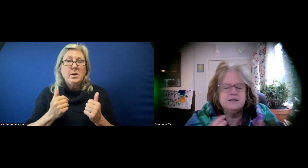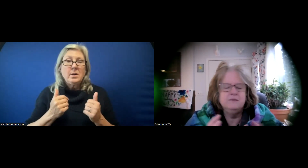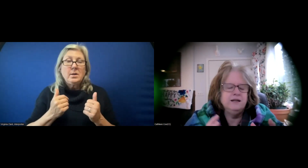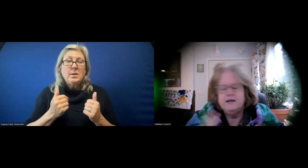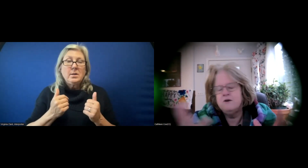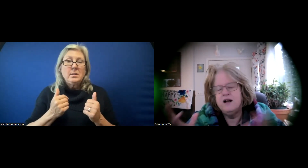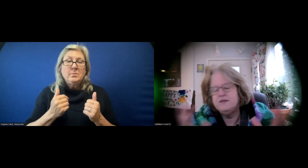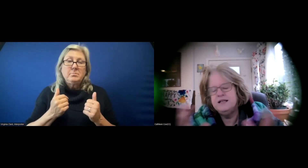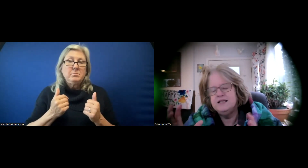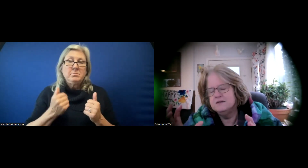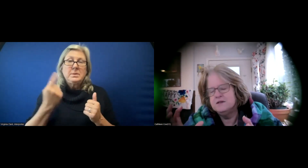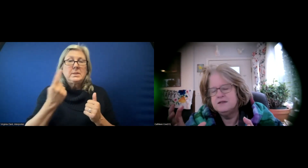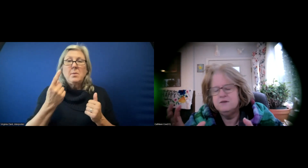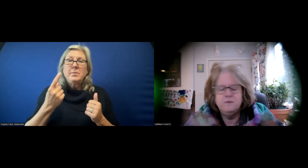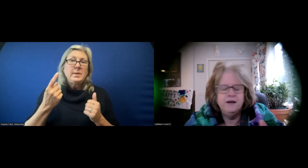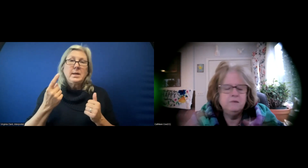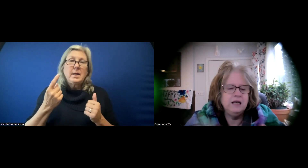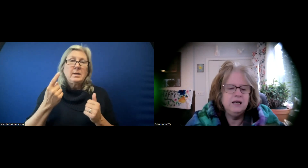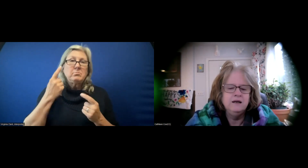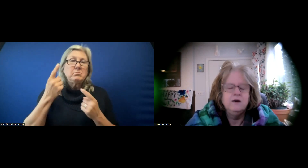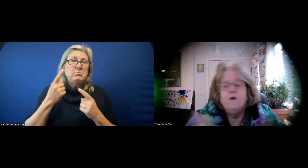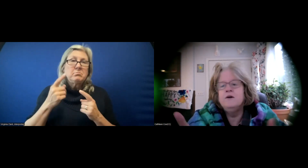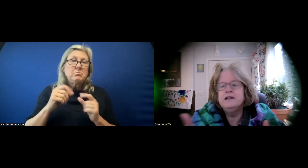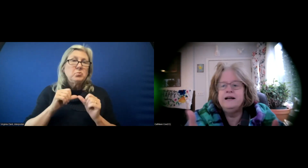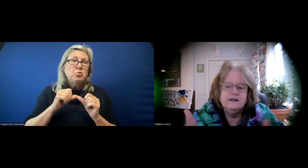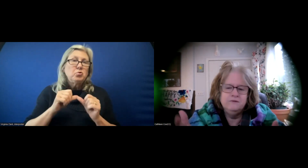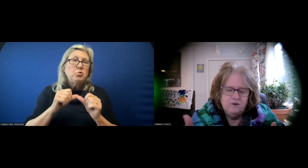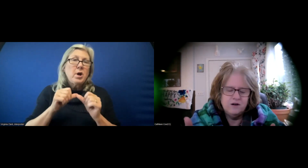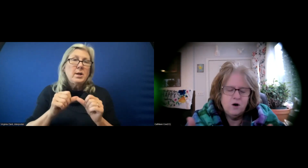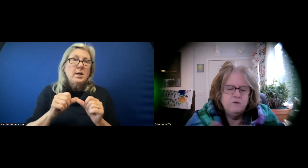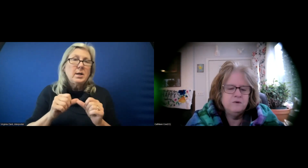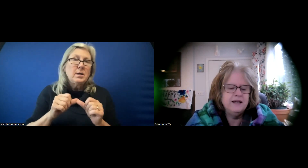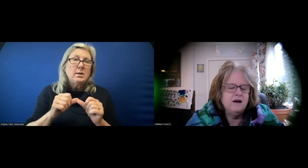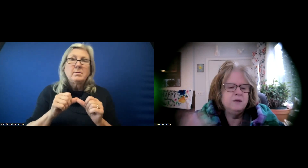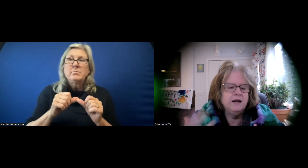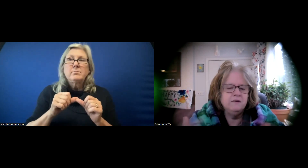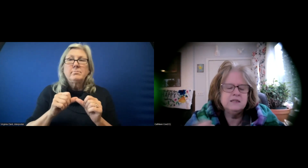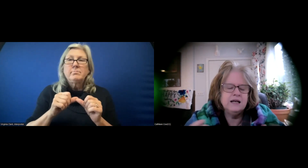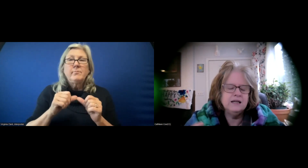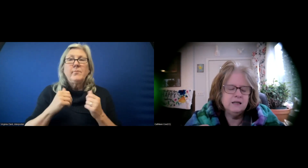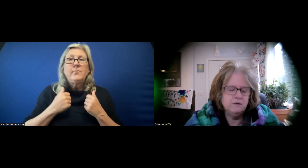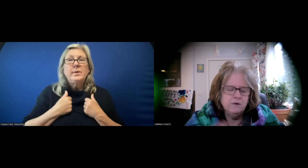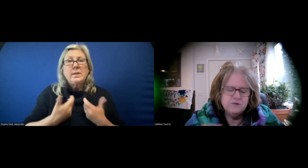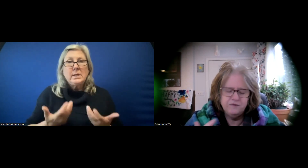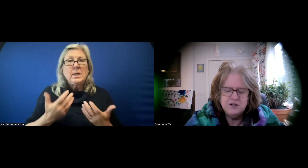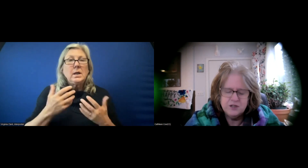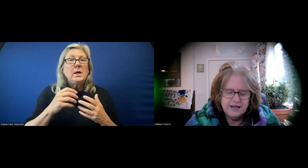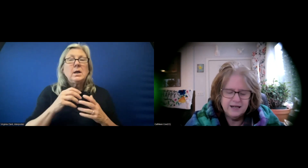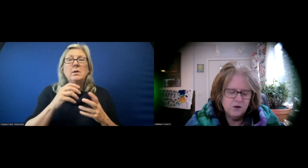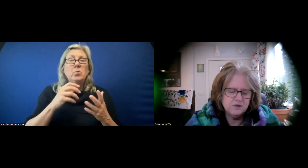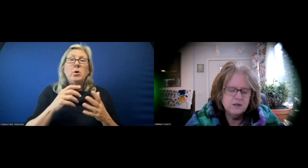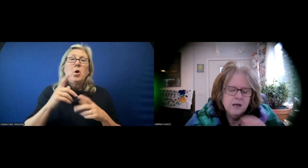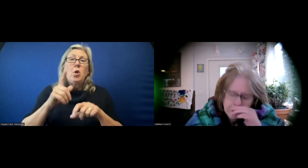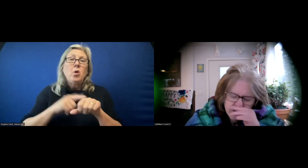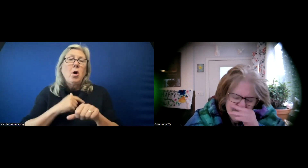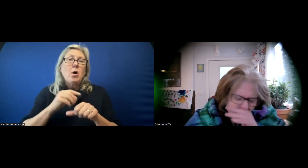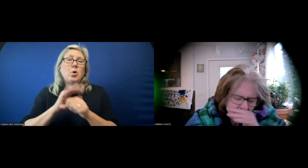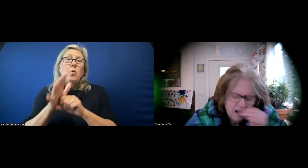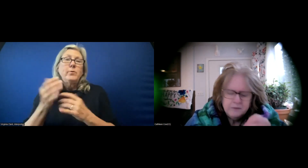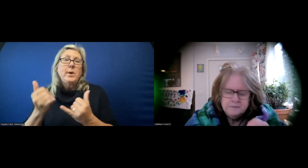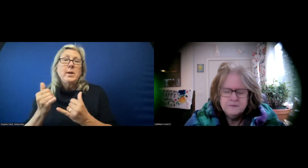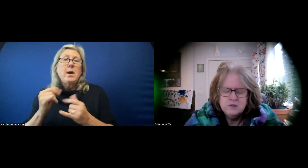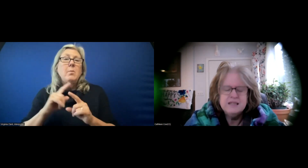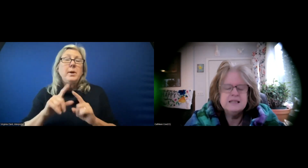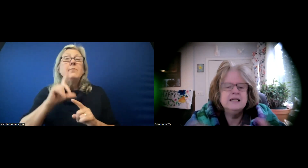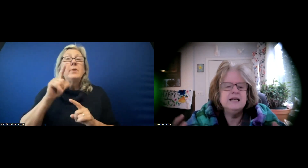thought to be like or like long COVID now. It was eventually diagnosed 2016